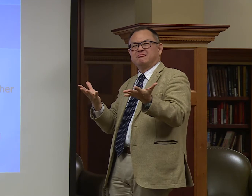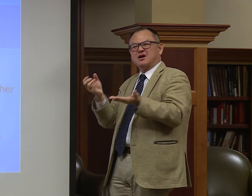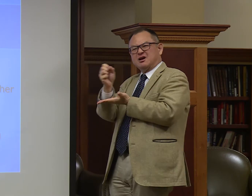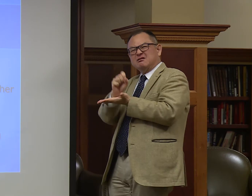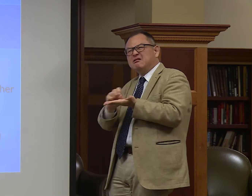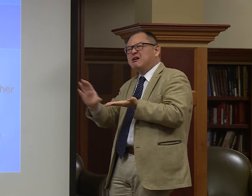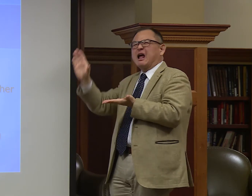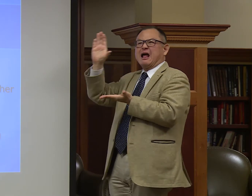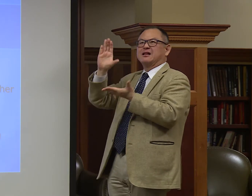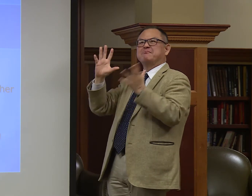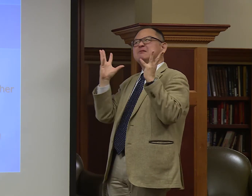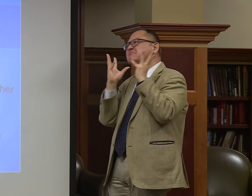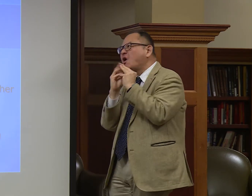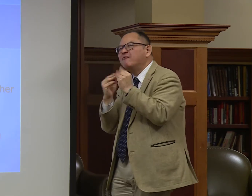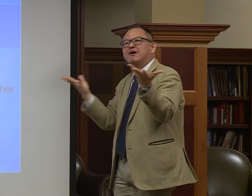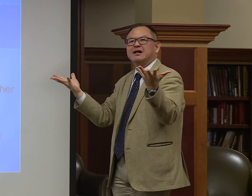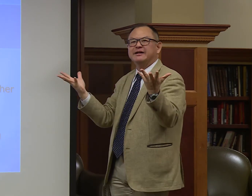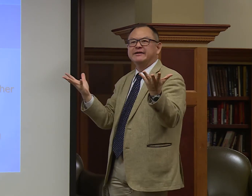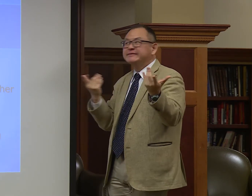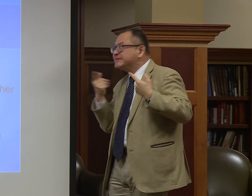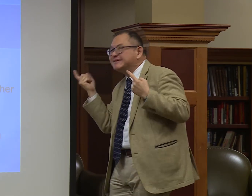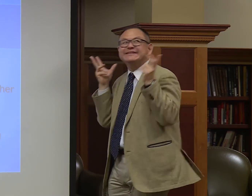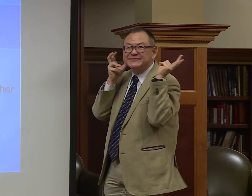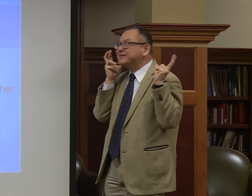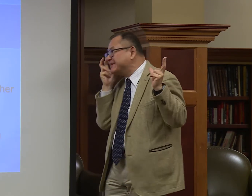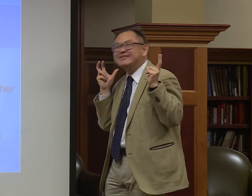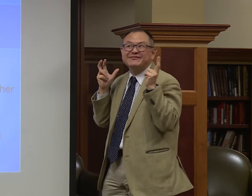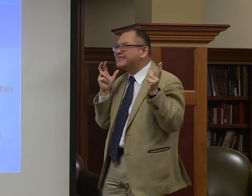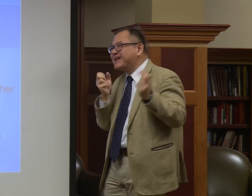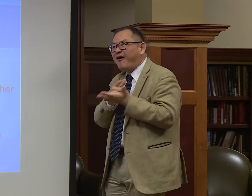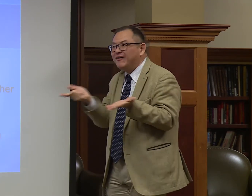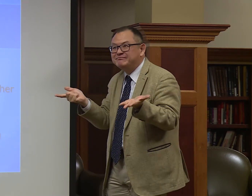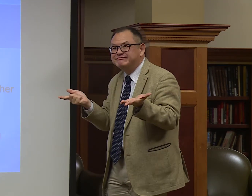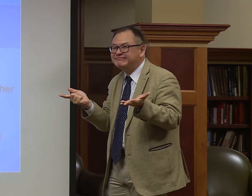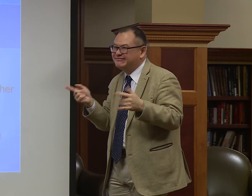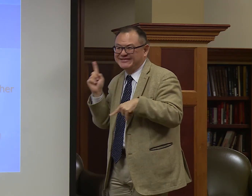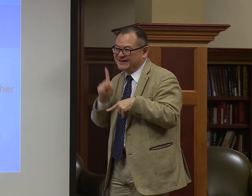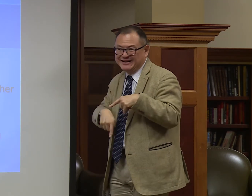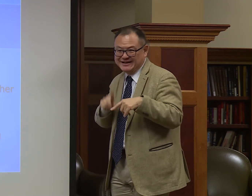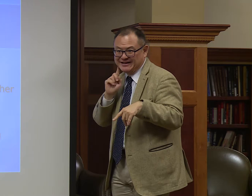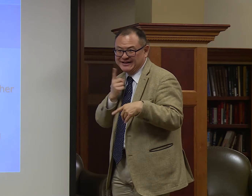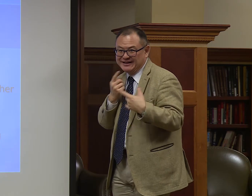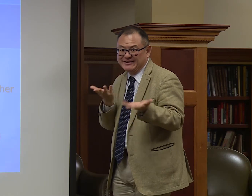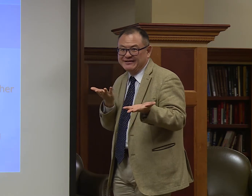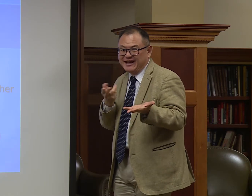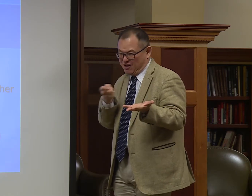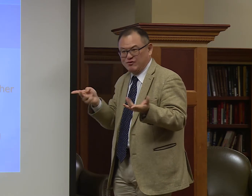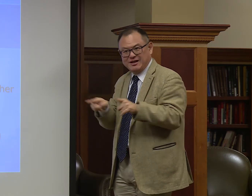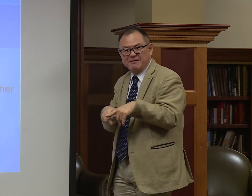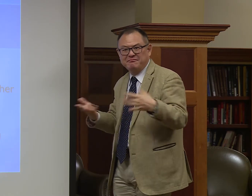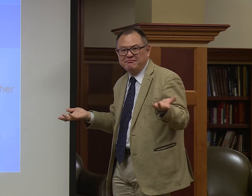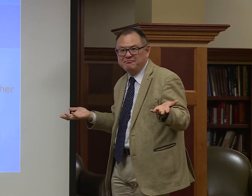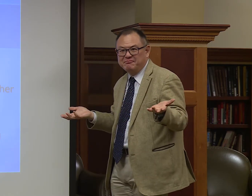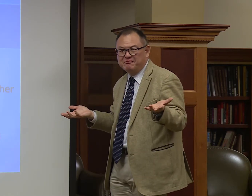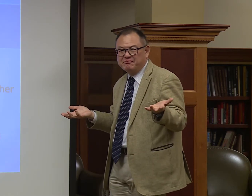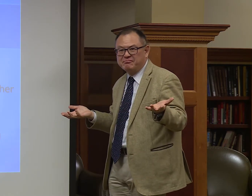but if it's a large presentation or a large audience or a large group, an interpreter is likely necessary.